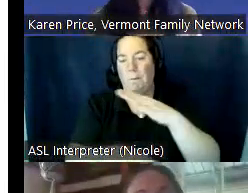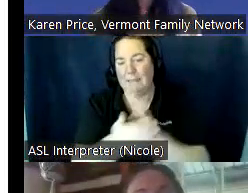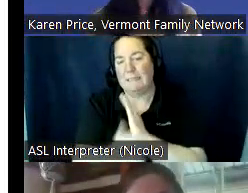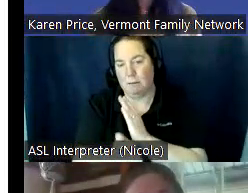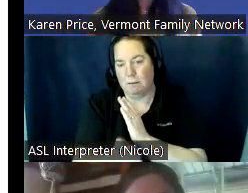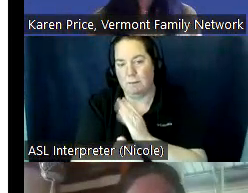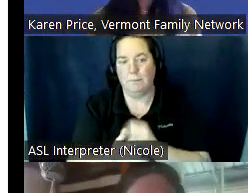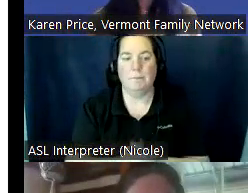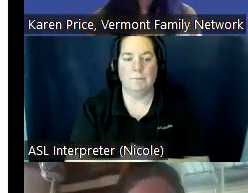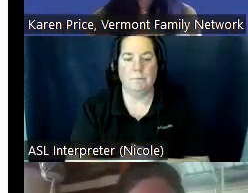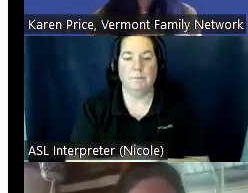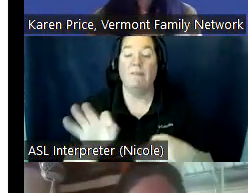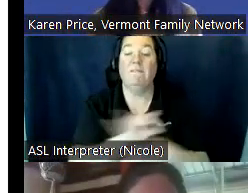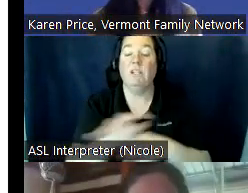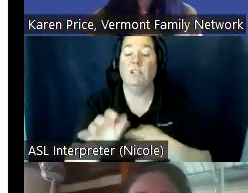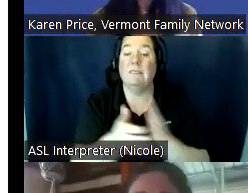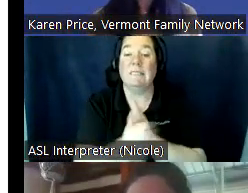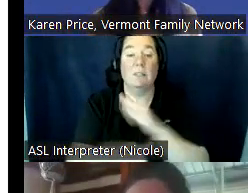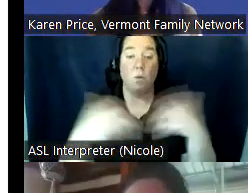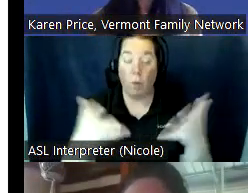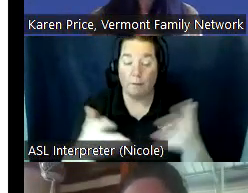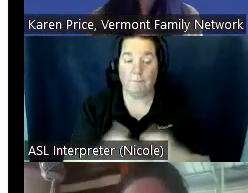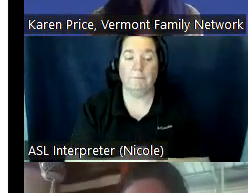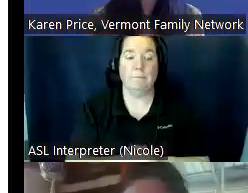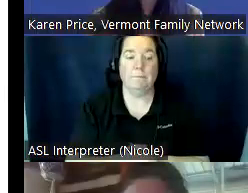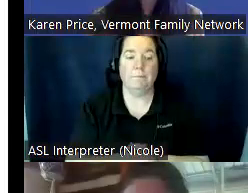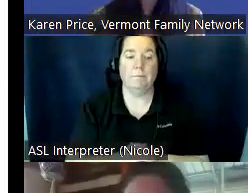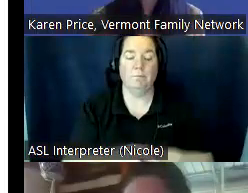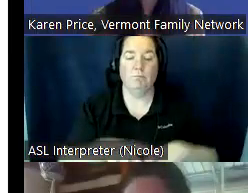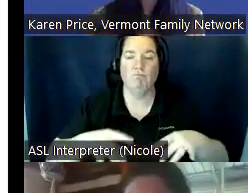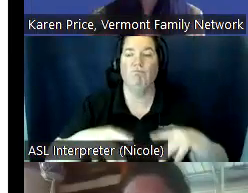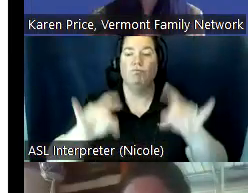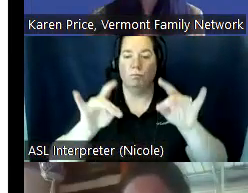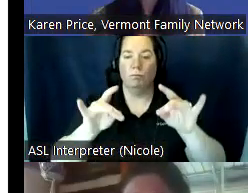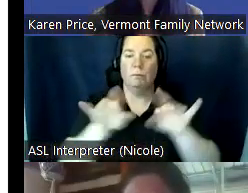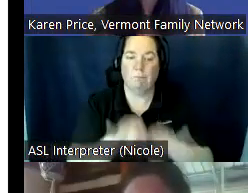Functional skills is defined as the acquisition of essential and critical skills needed for a